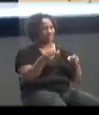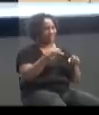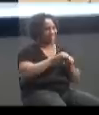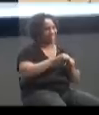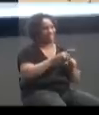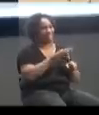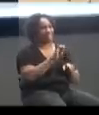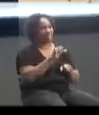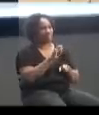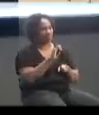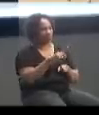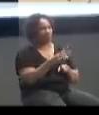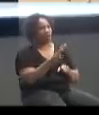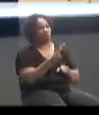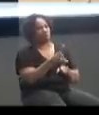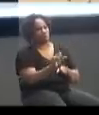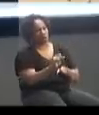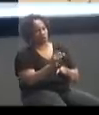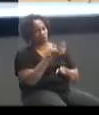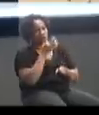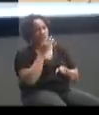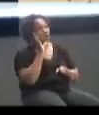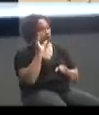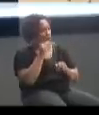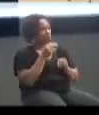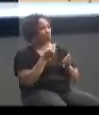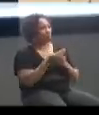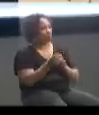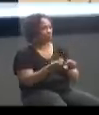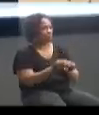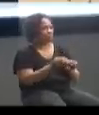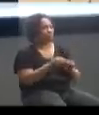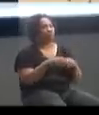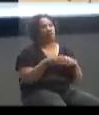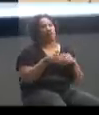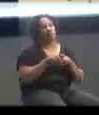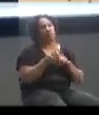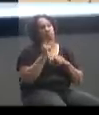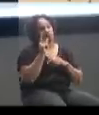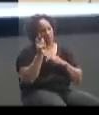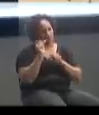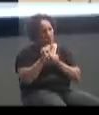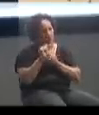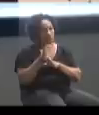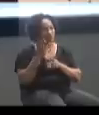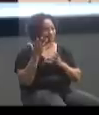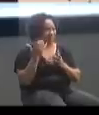BUSES WITH HOPEFULLY A FEW MORE ON THE WAY. ON TOP OF THAT, ONE OF OUR EMPLOYEES IS ACTUALLY SITTING ON